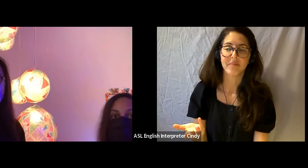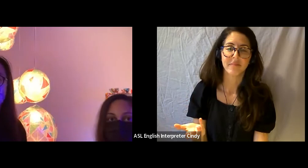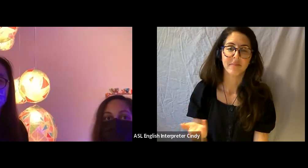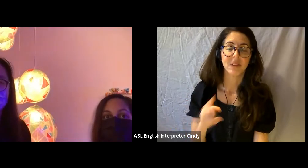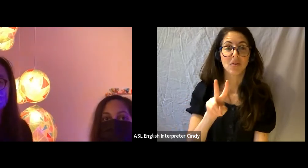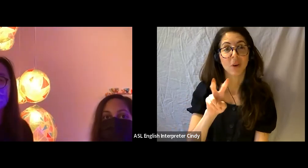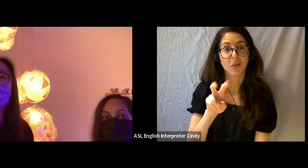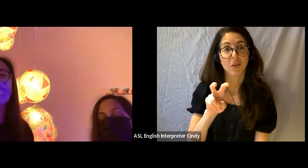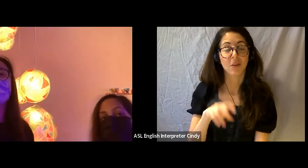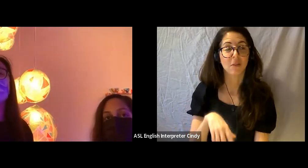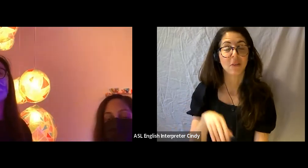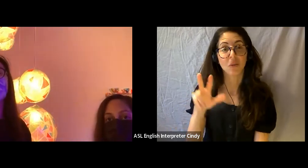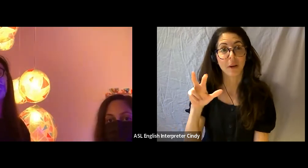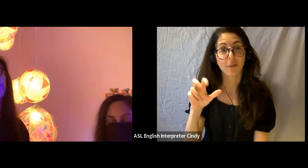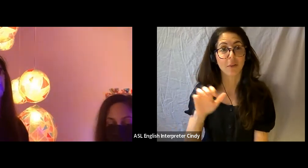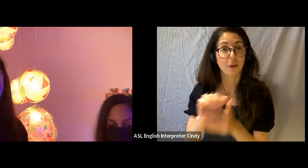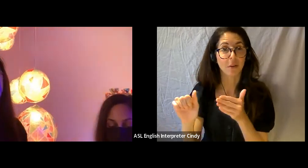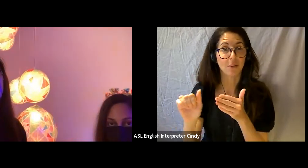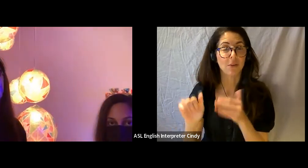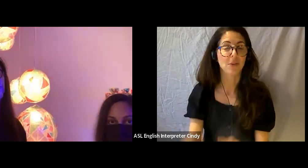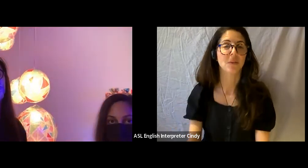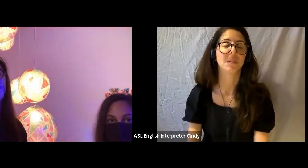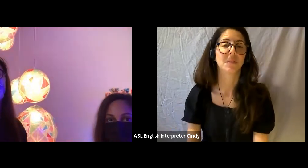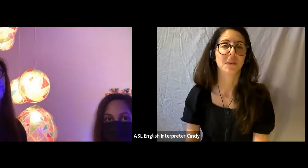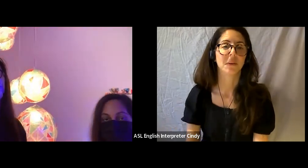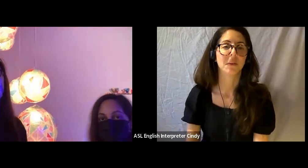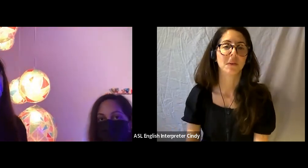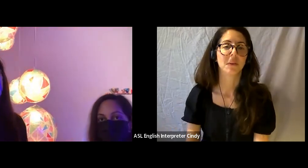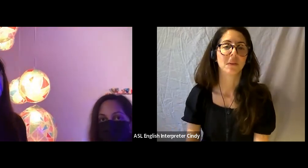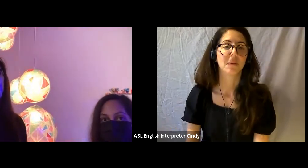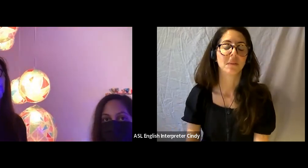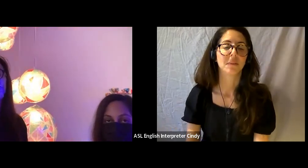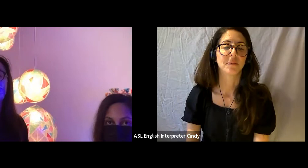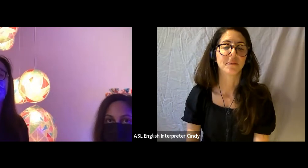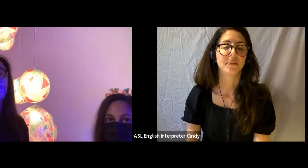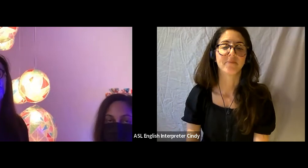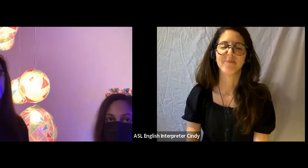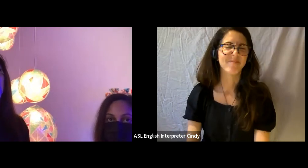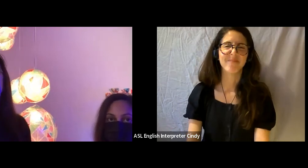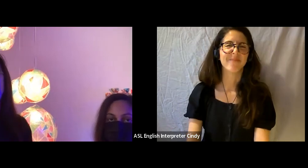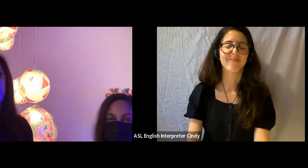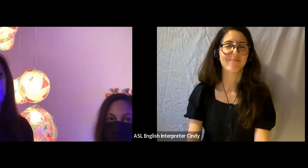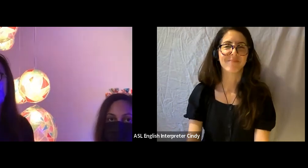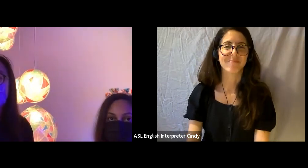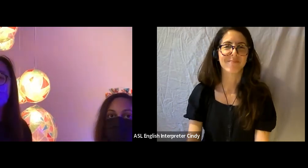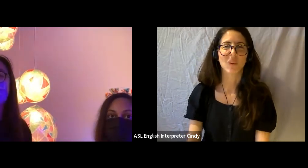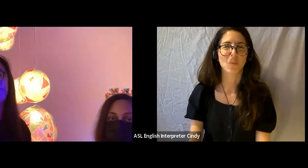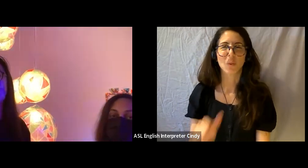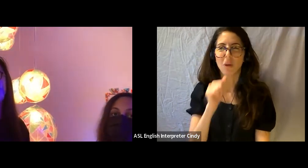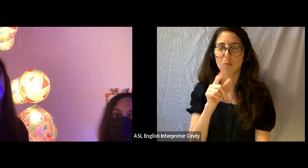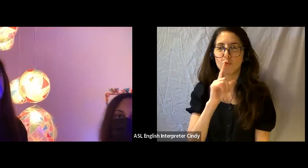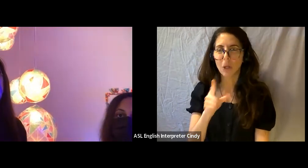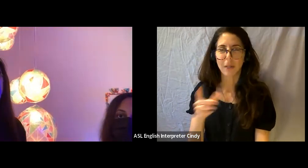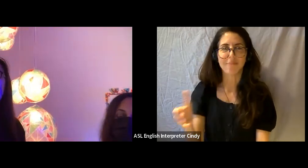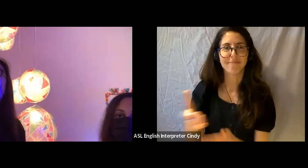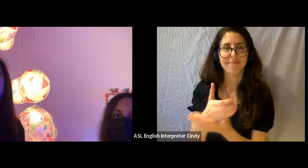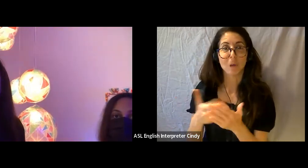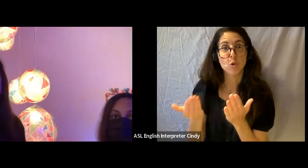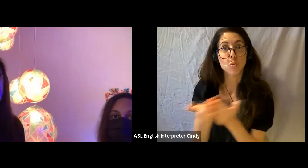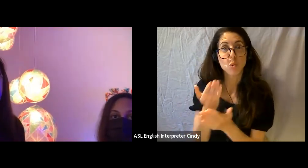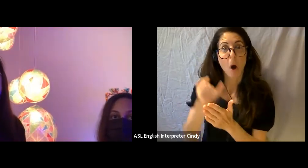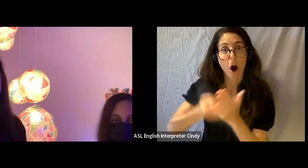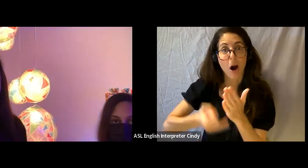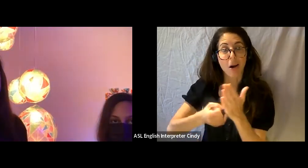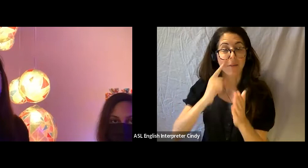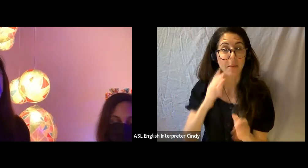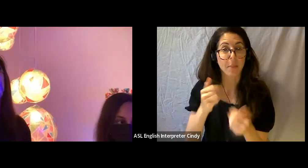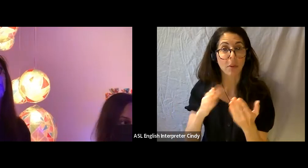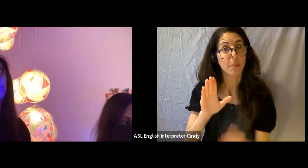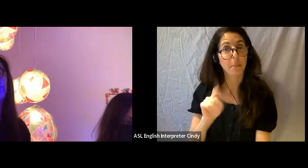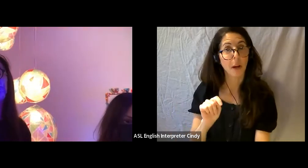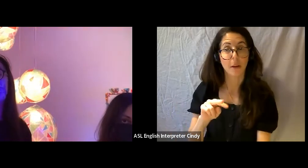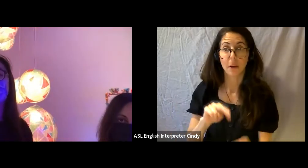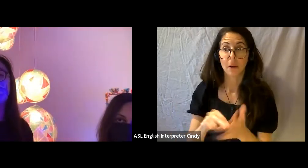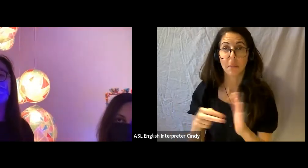It’s not a large, we're not necessarily commissioning new artworks in the proposal. However, that's not to say you can't apply with a new idea